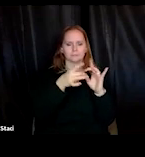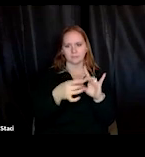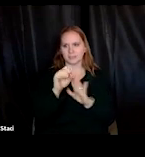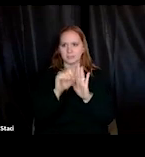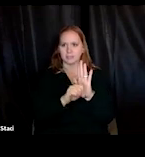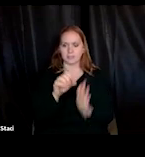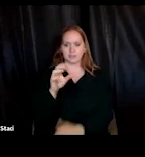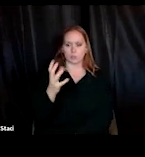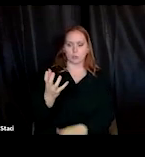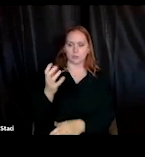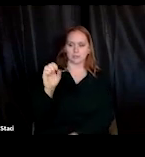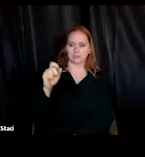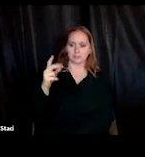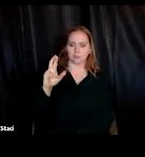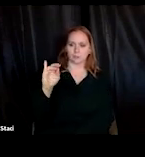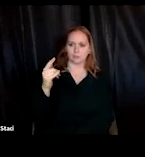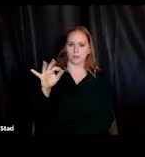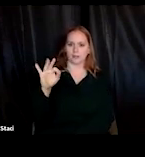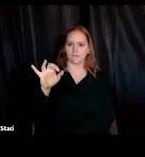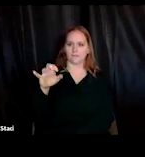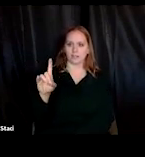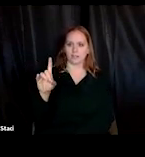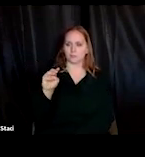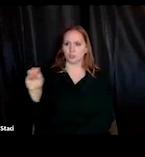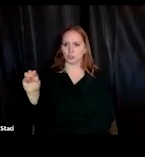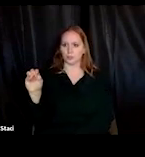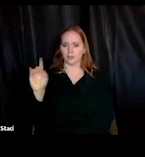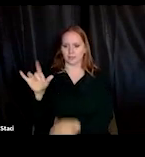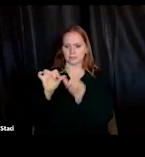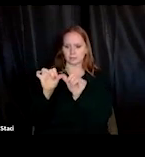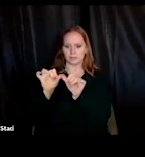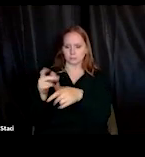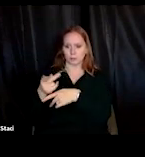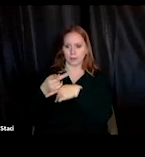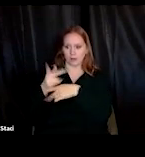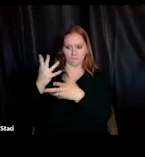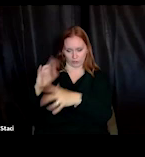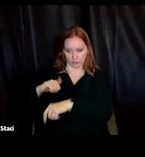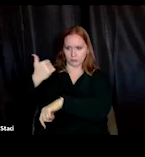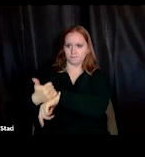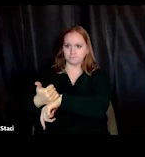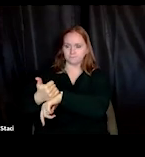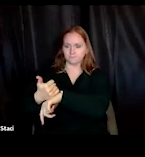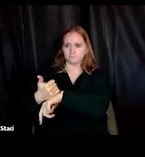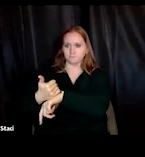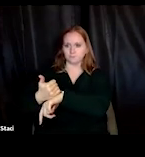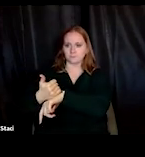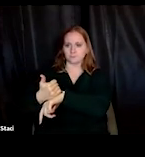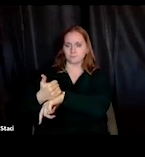which is the community and continuum of care where this has been implemented, just to kind of level set my presentation.